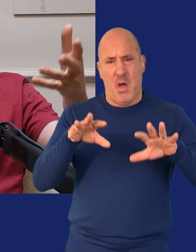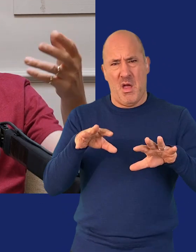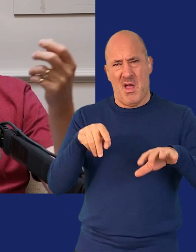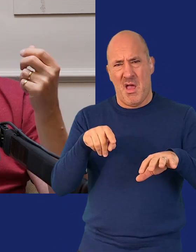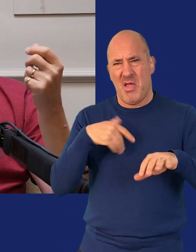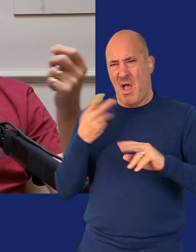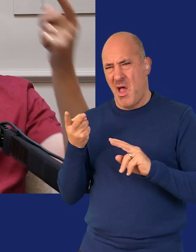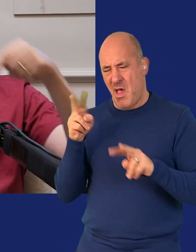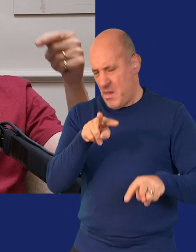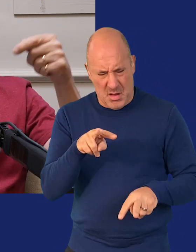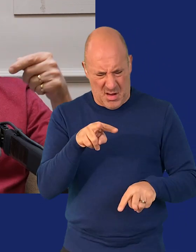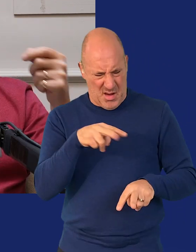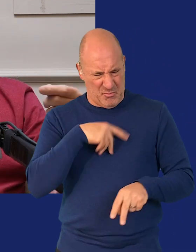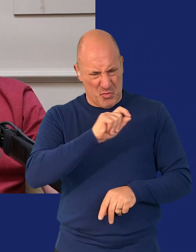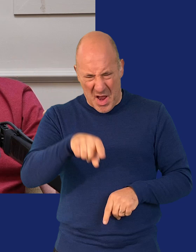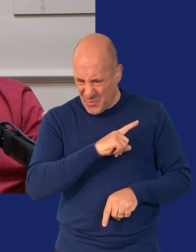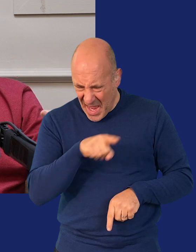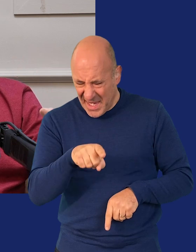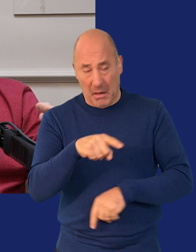out, you know, but I do go back and I look at, I thought, why do I write that?